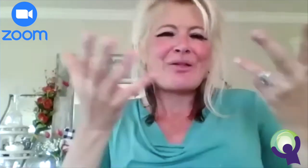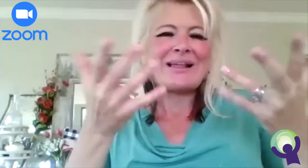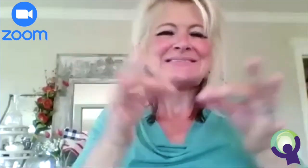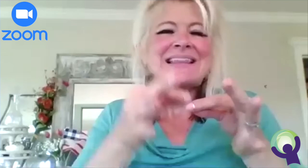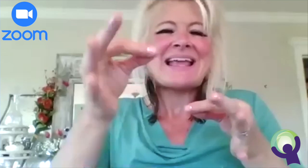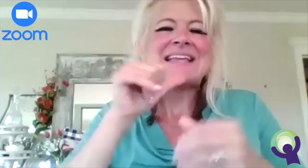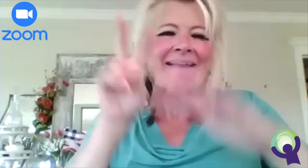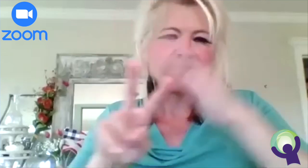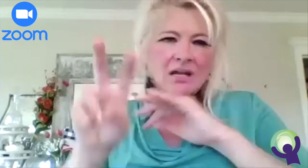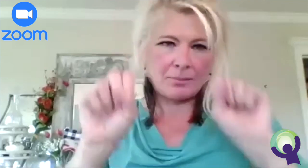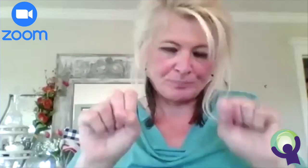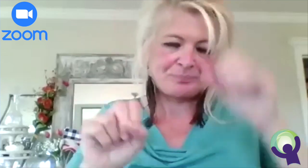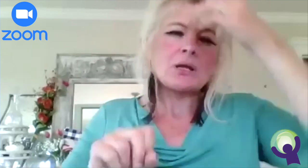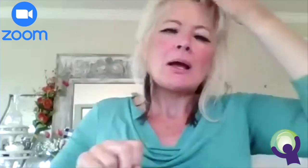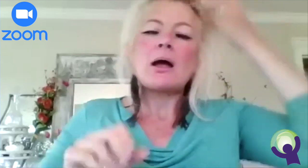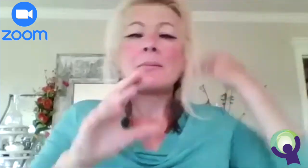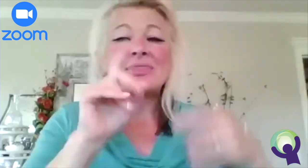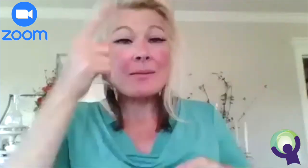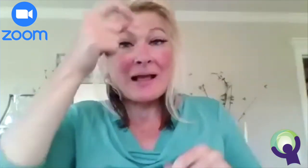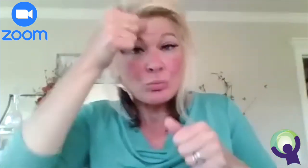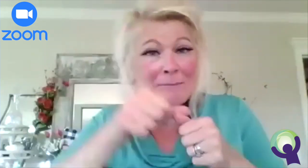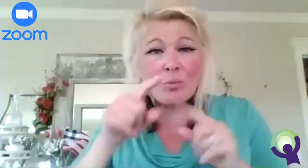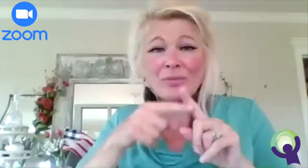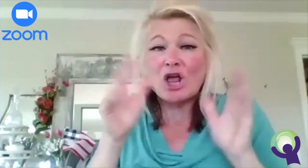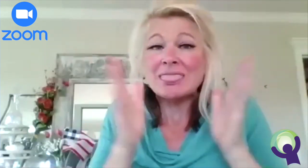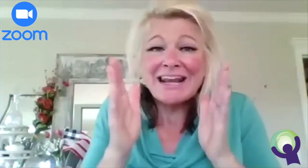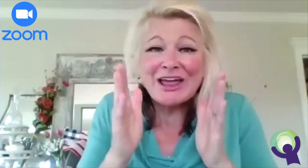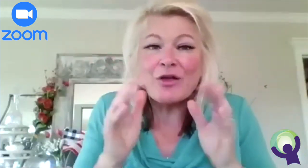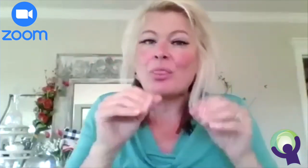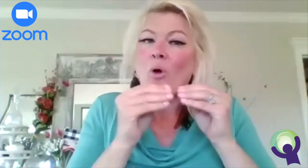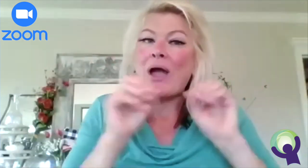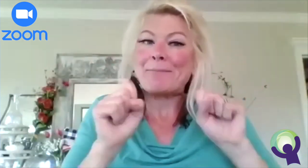sooner. Sometimes it was unpredictable. Remember